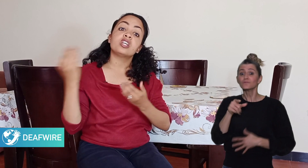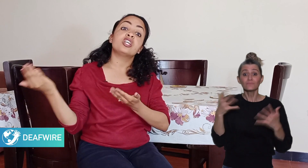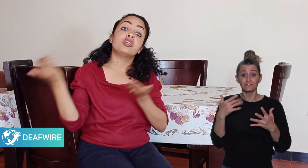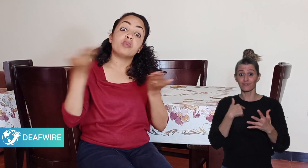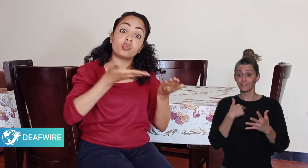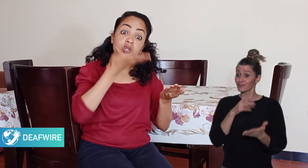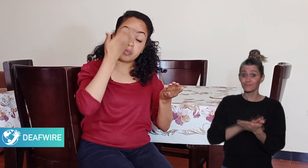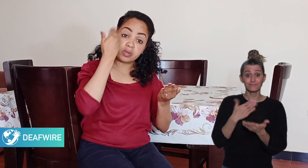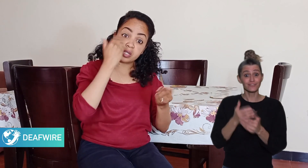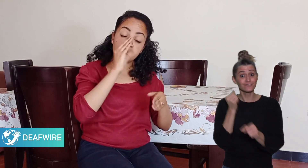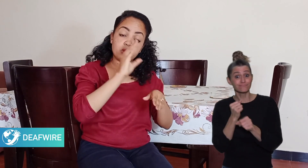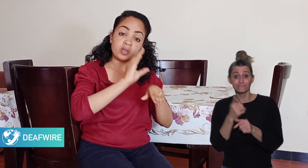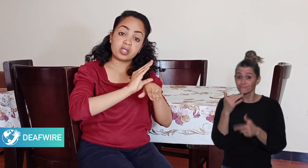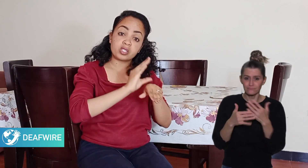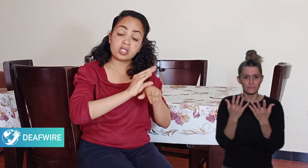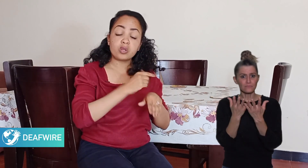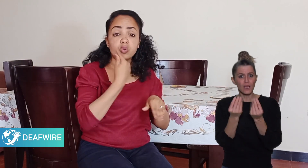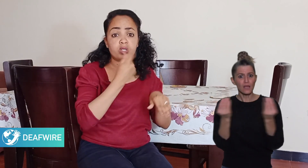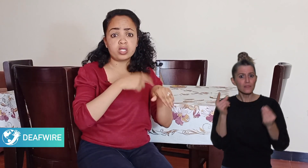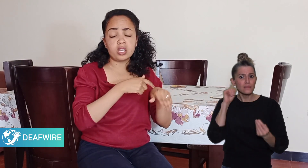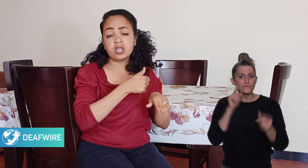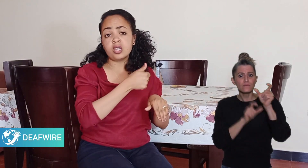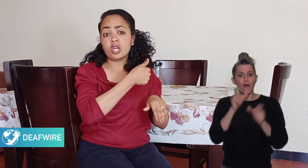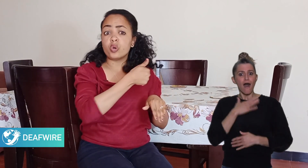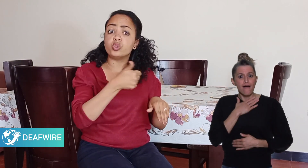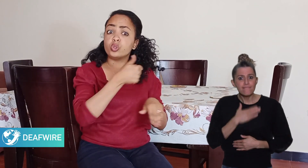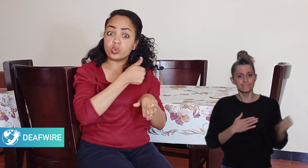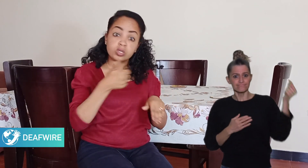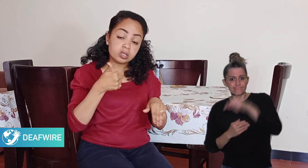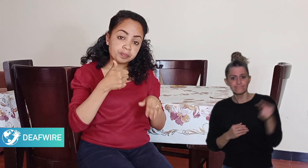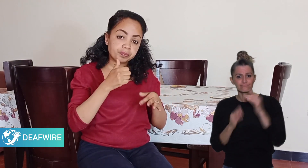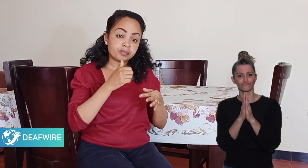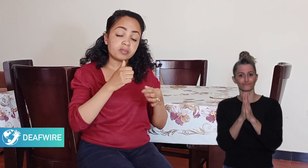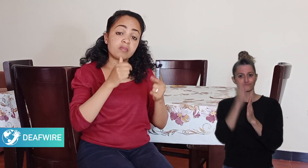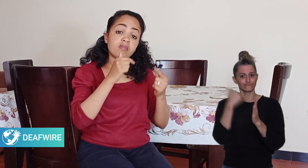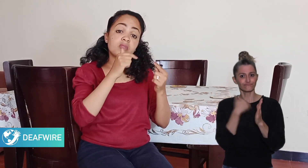Because of my interpreting service, many Deaf people